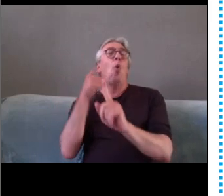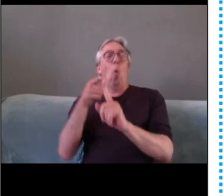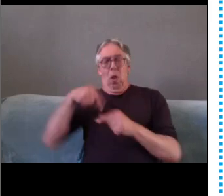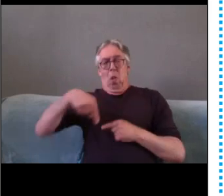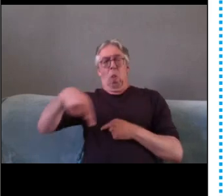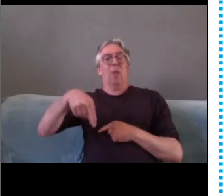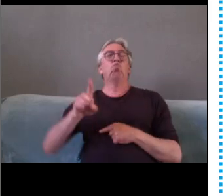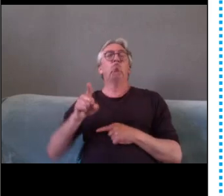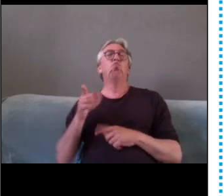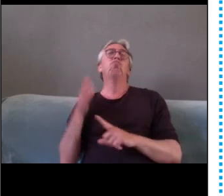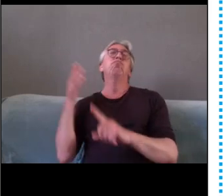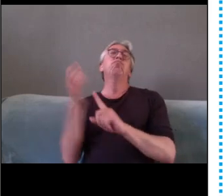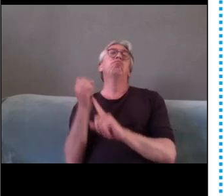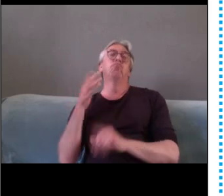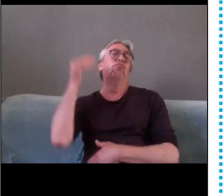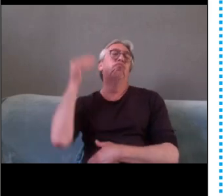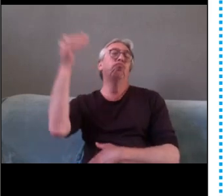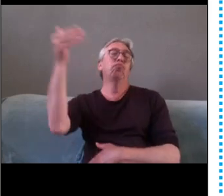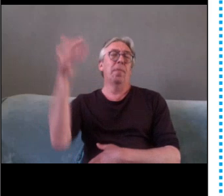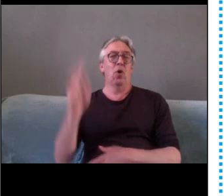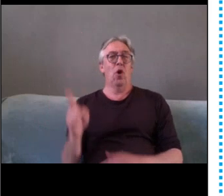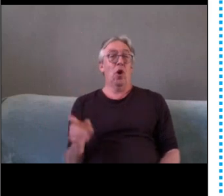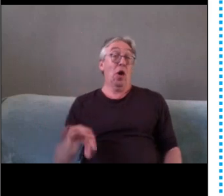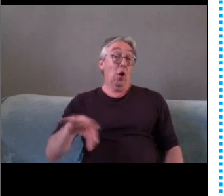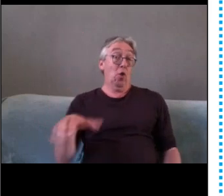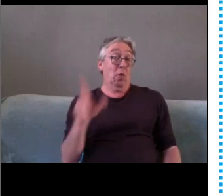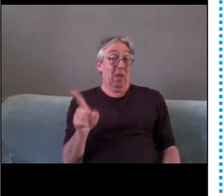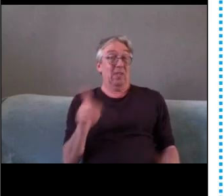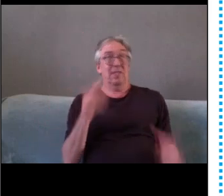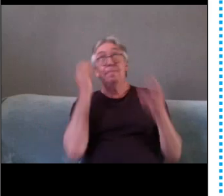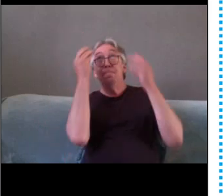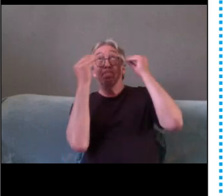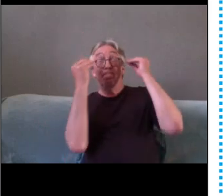but countries should start to think about this if they haven't yet.